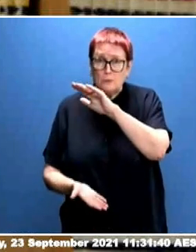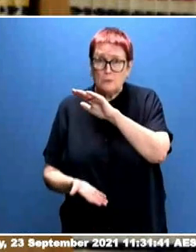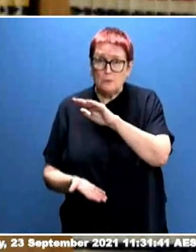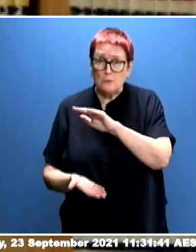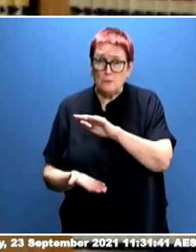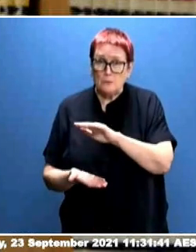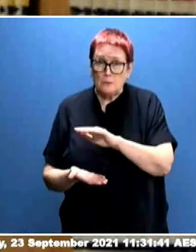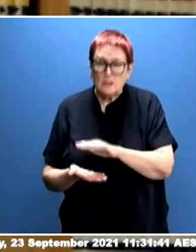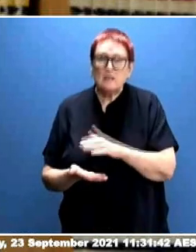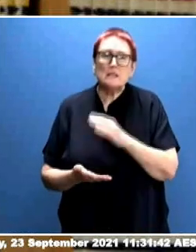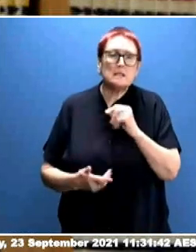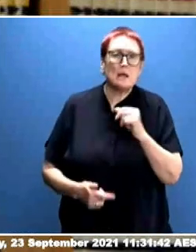who come back numerous times.